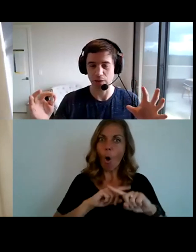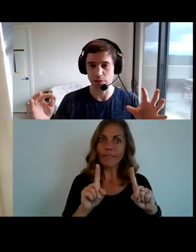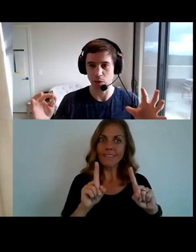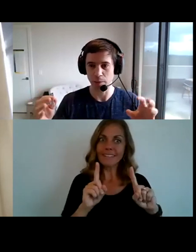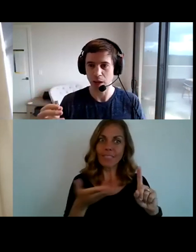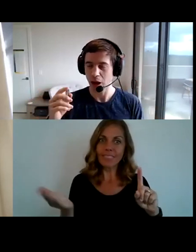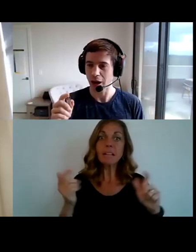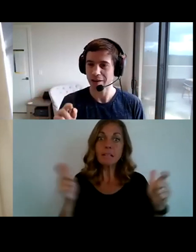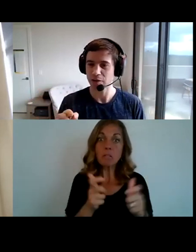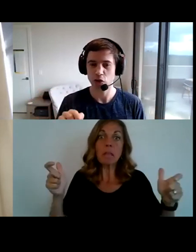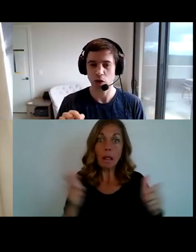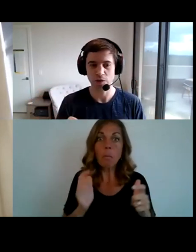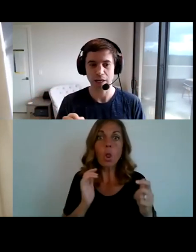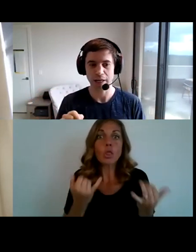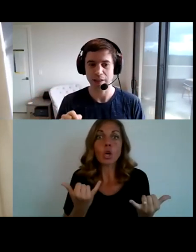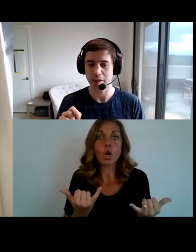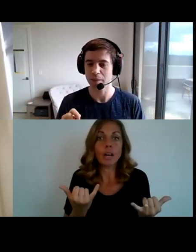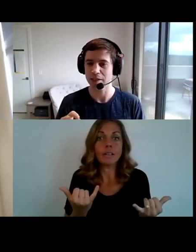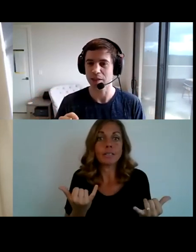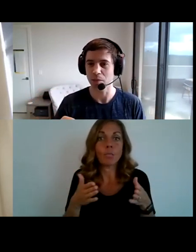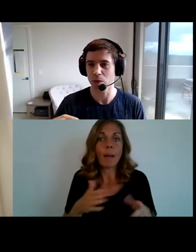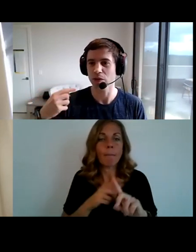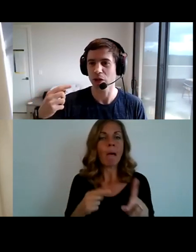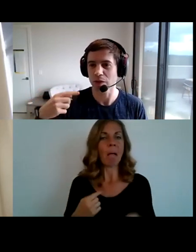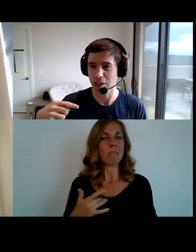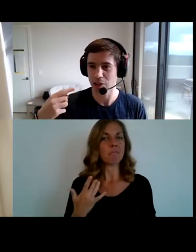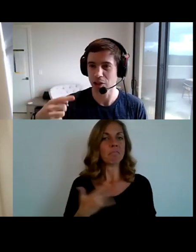current form. I have a strong feeling that companies that are more sort of conversational